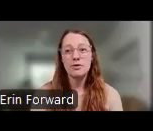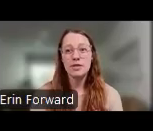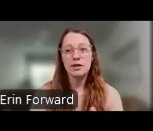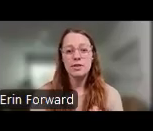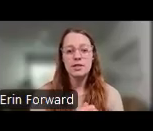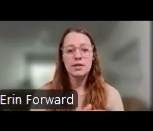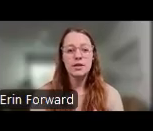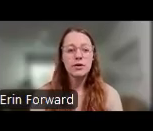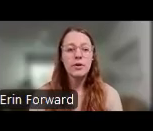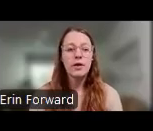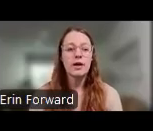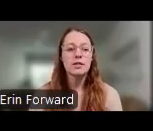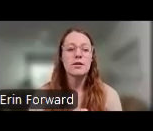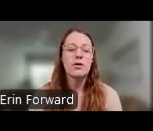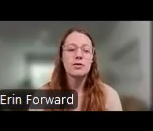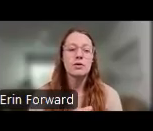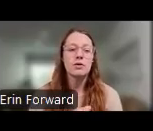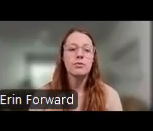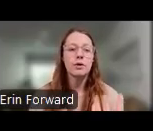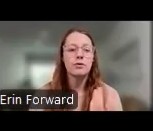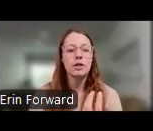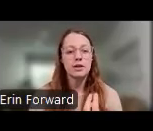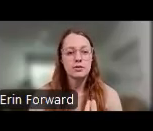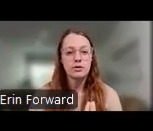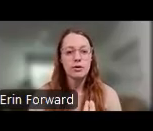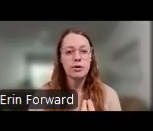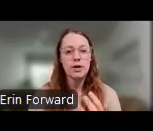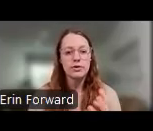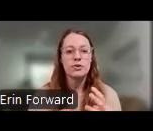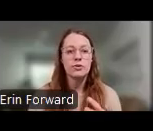Purvis out of TCU, and that's also been really integral into